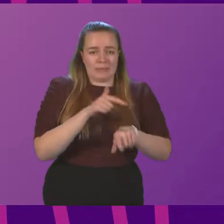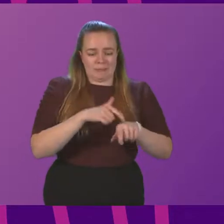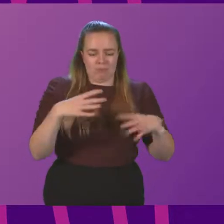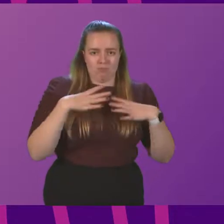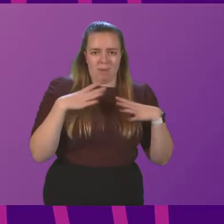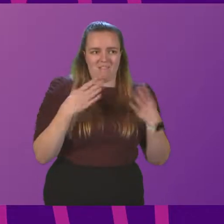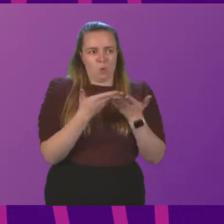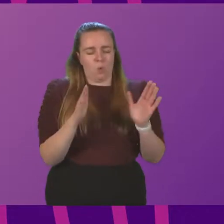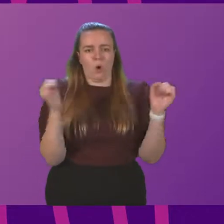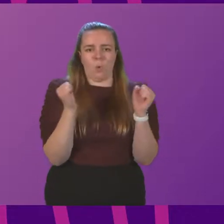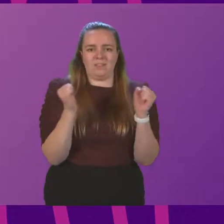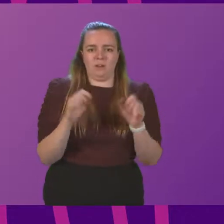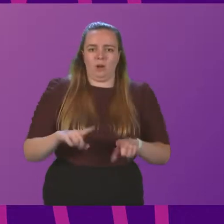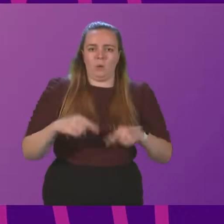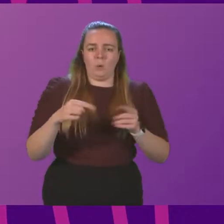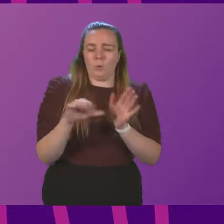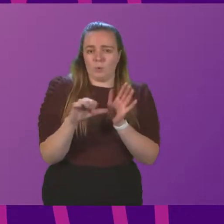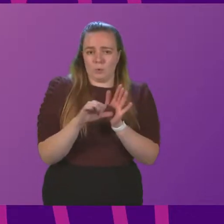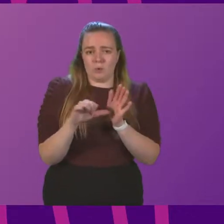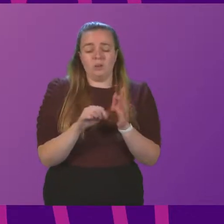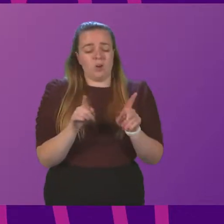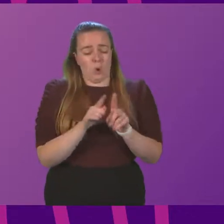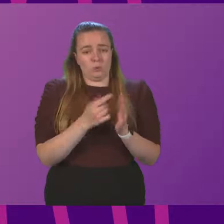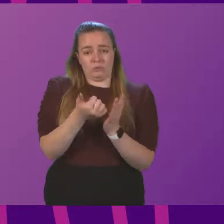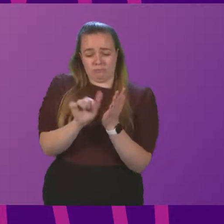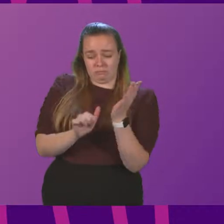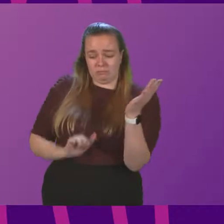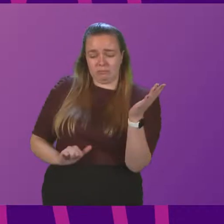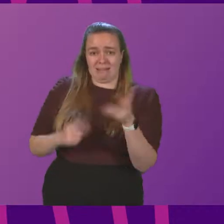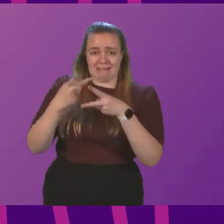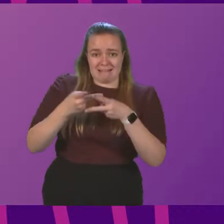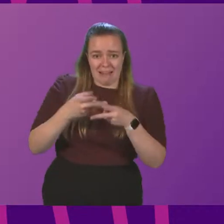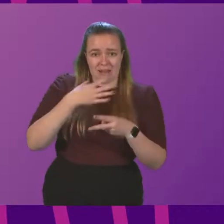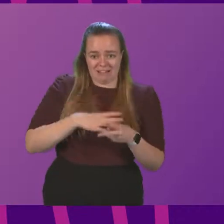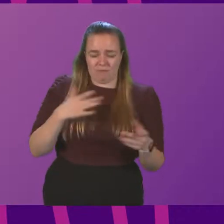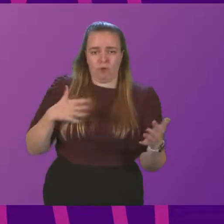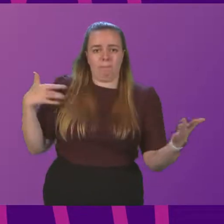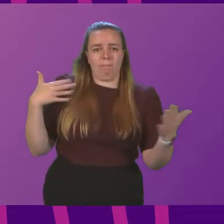winter pressures and dealing with the backlog of care that has built up in earlier stages